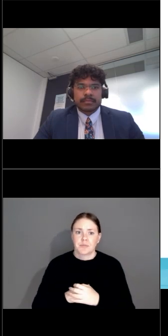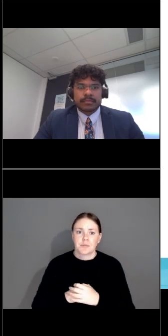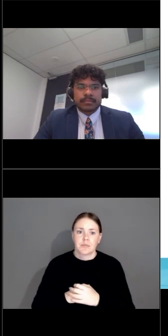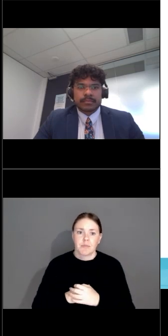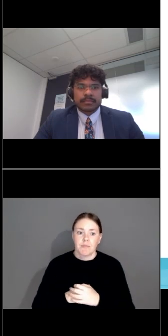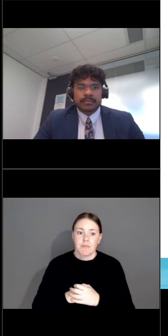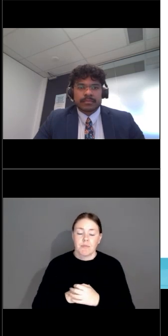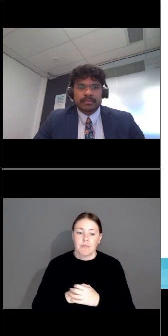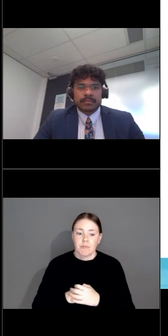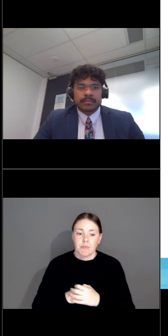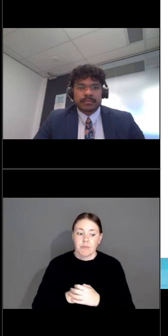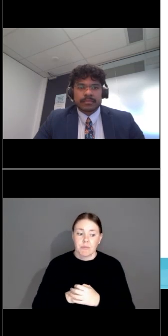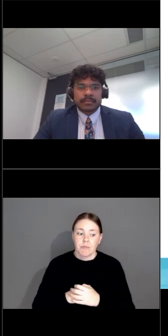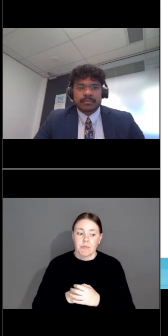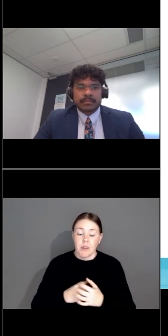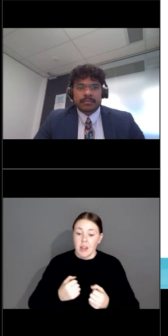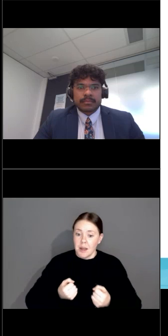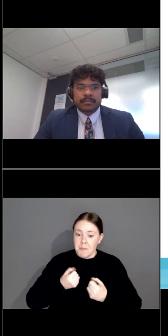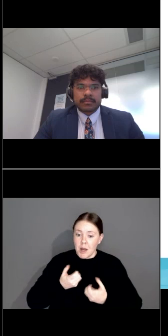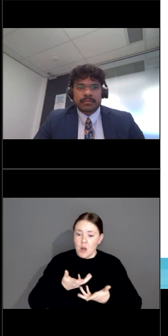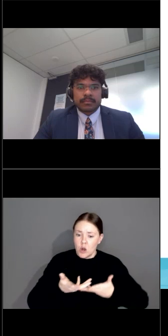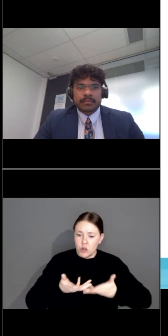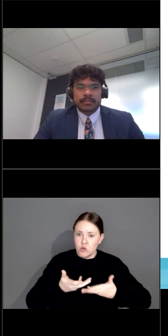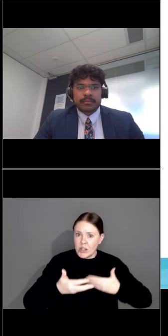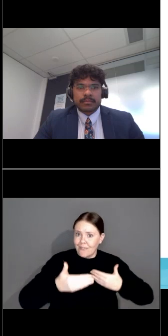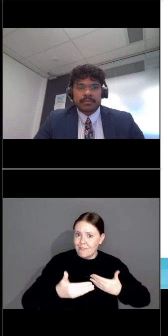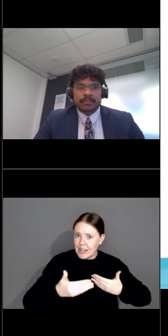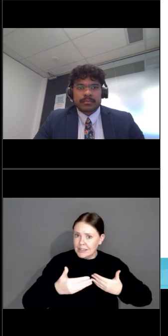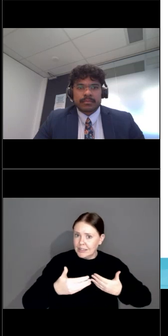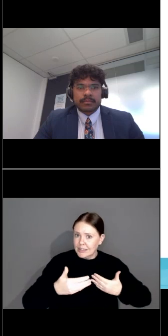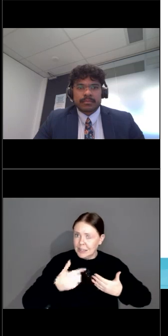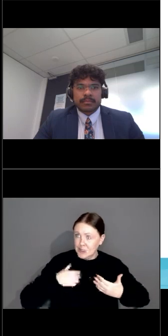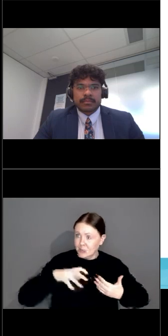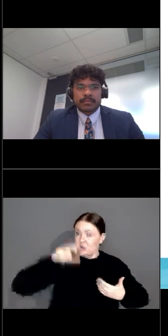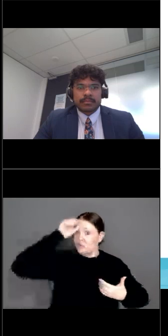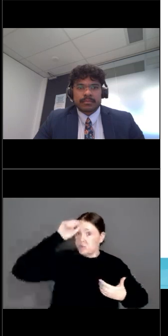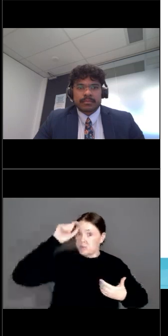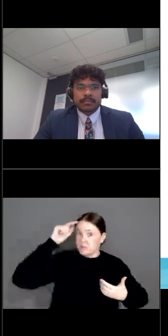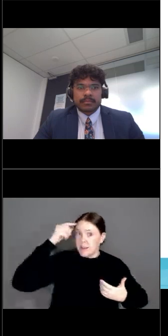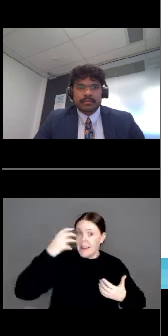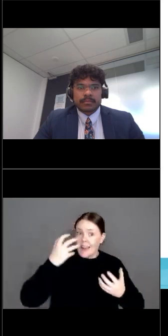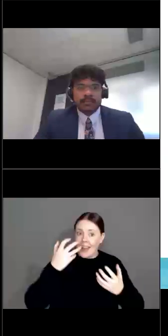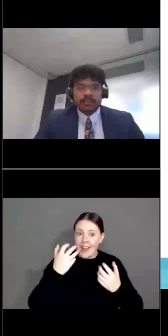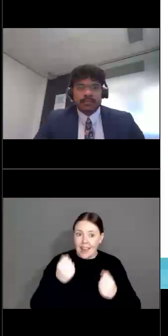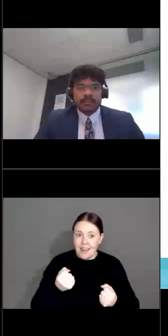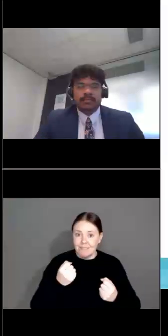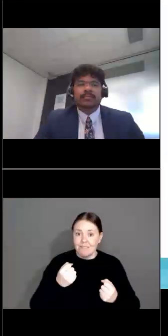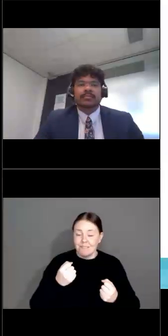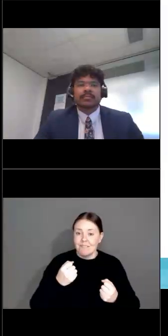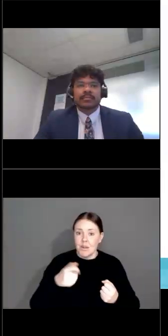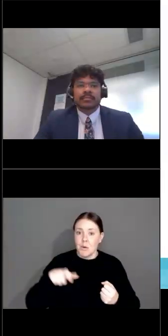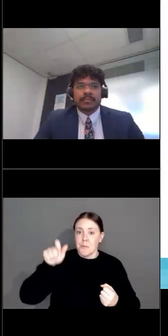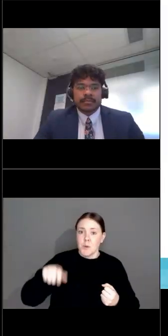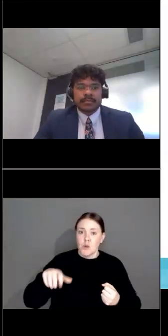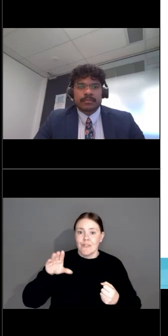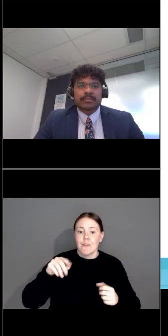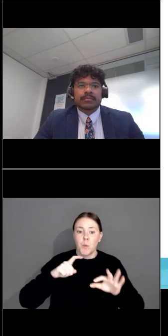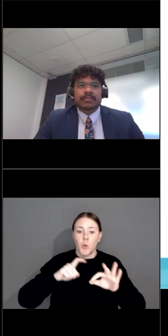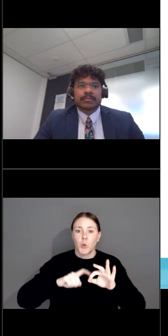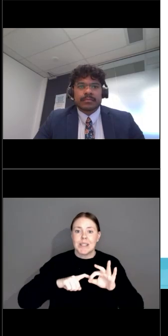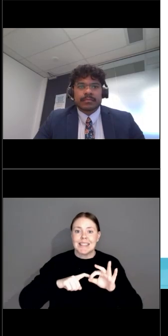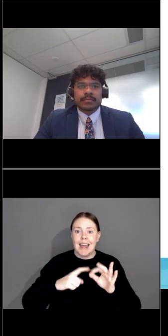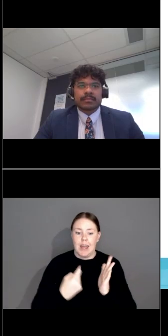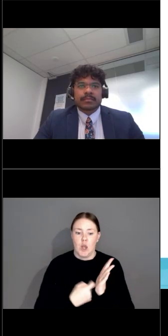had someone from um from regional um Queenland regional Queensland like teny teny and yeah and